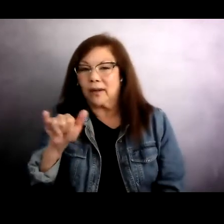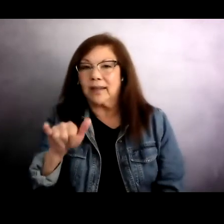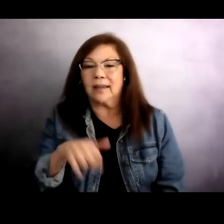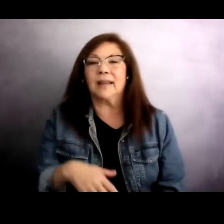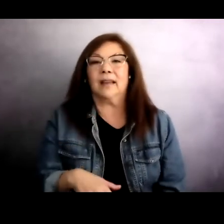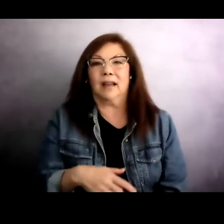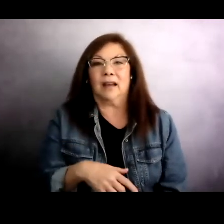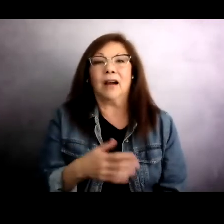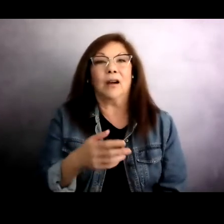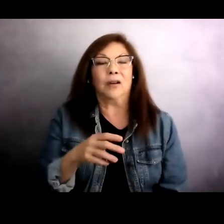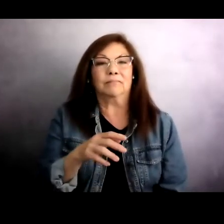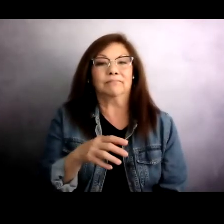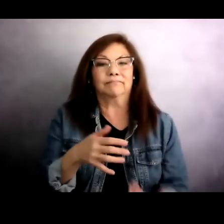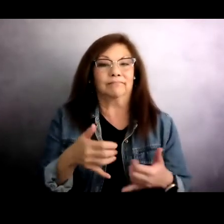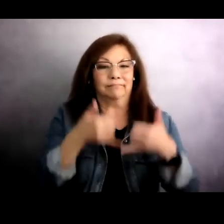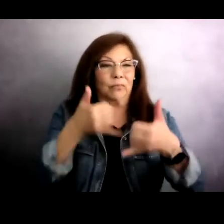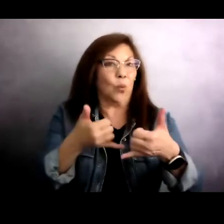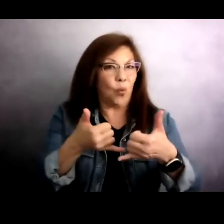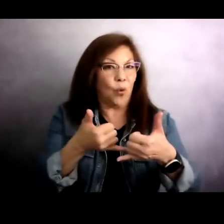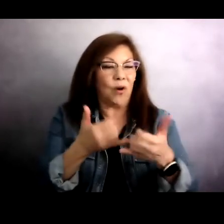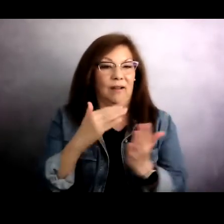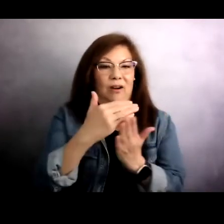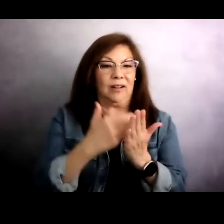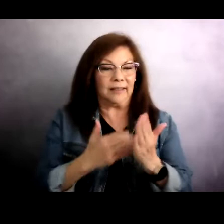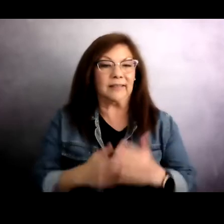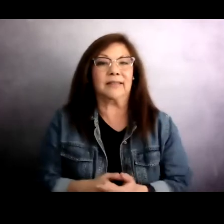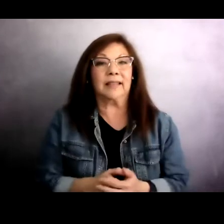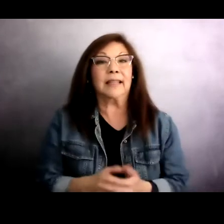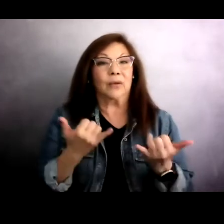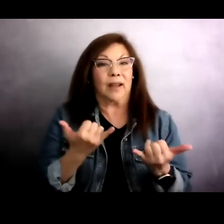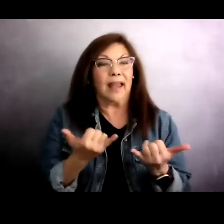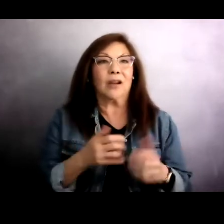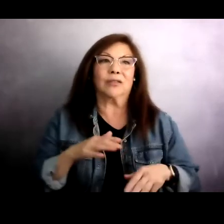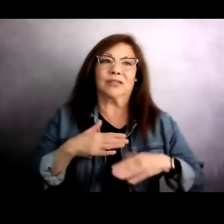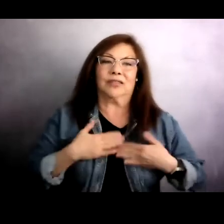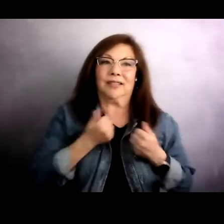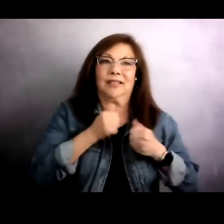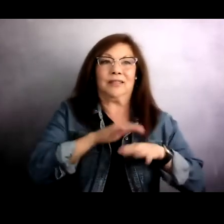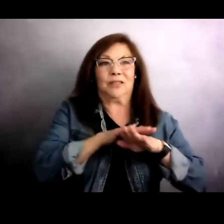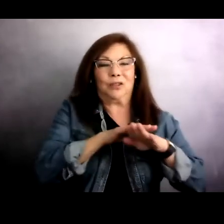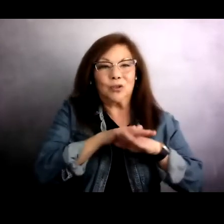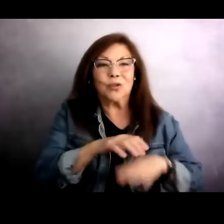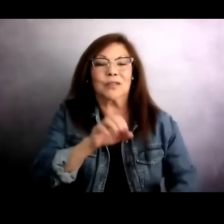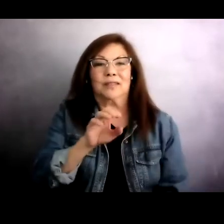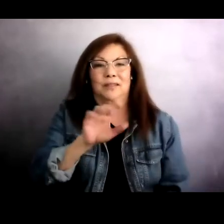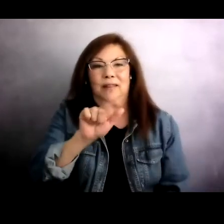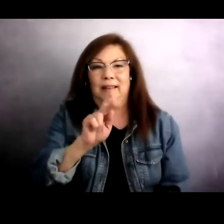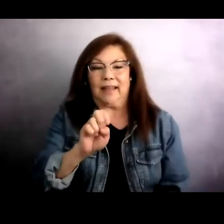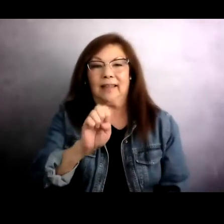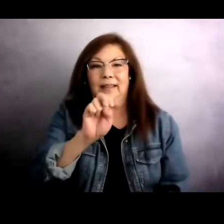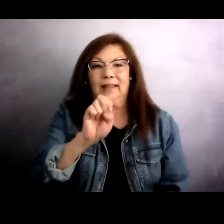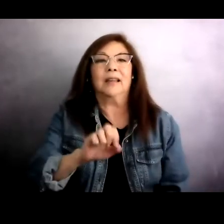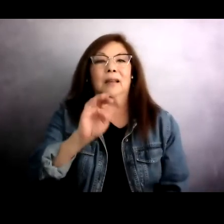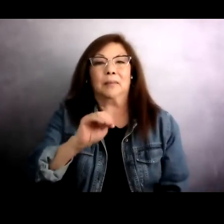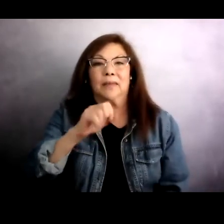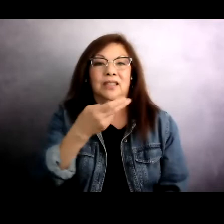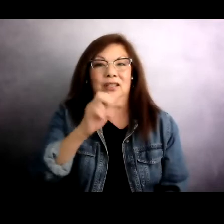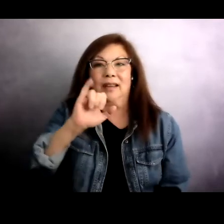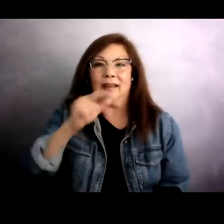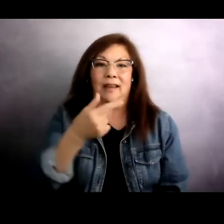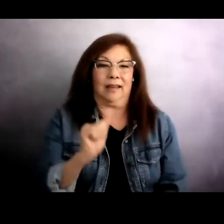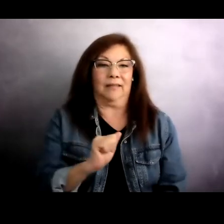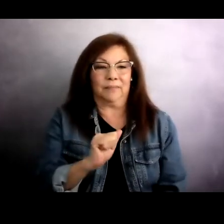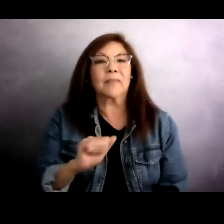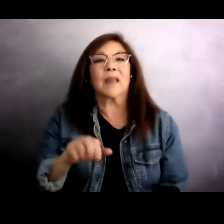best. These days she lives on the shores of Lakeside Michigan.